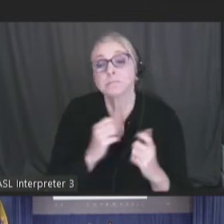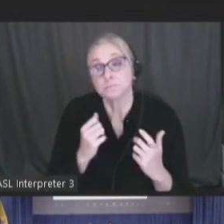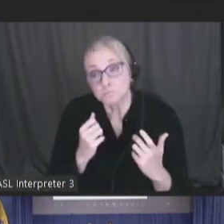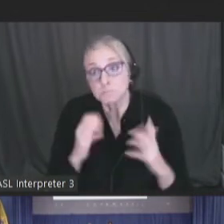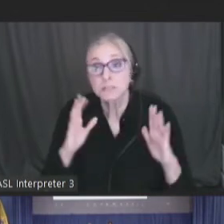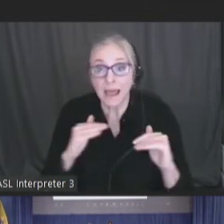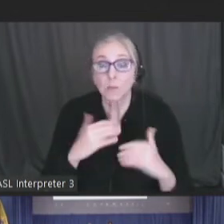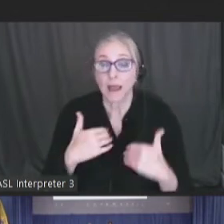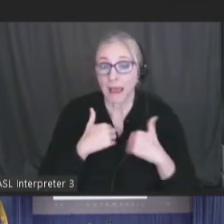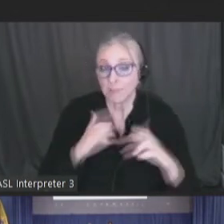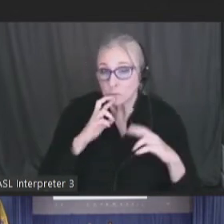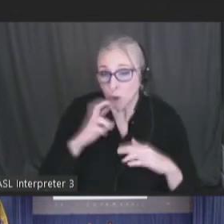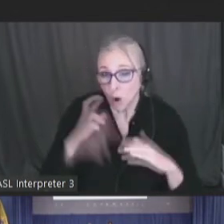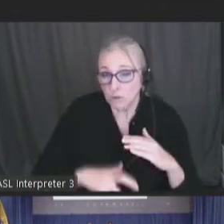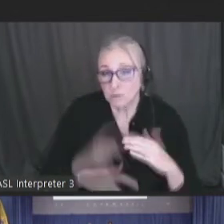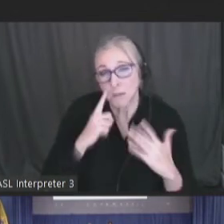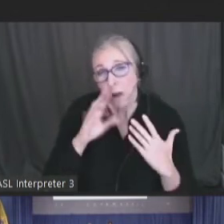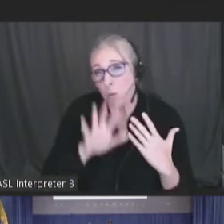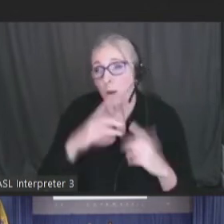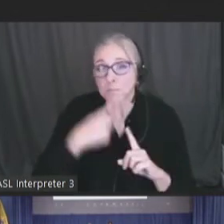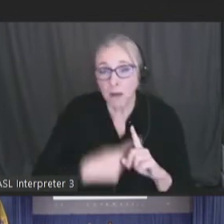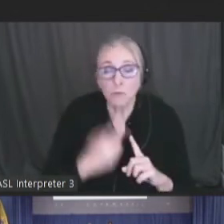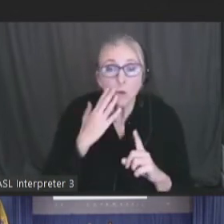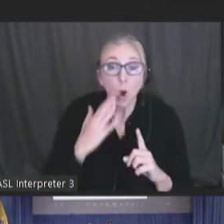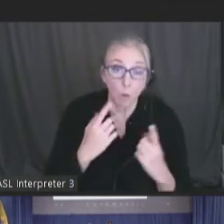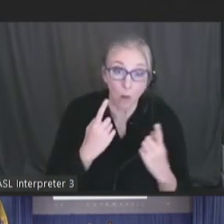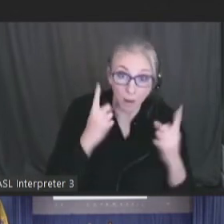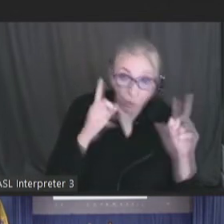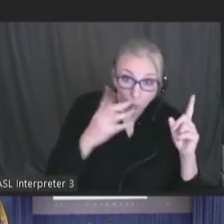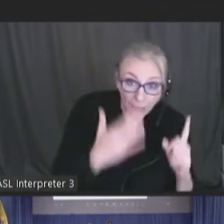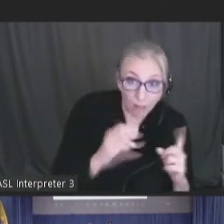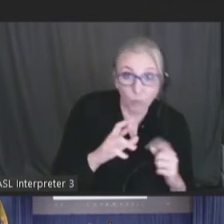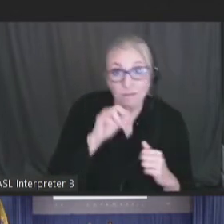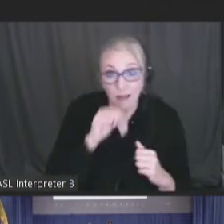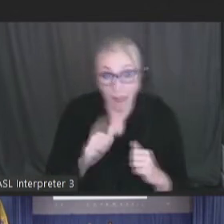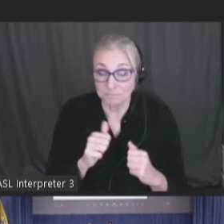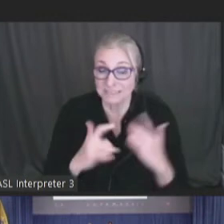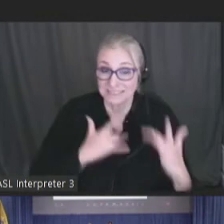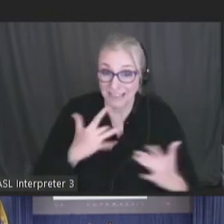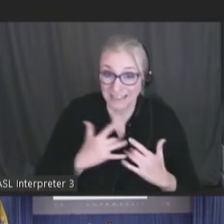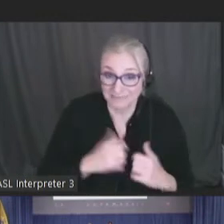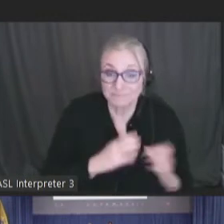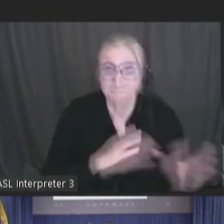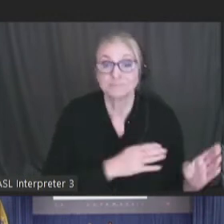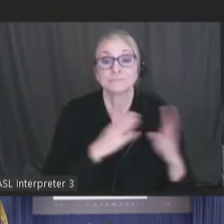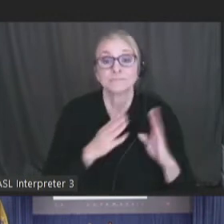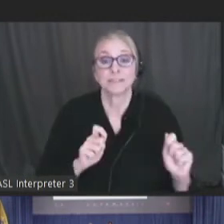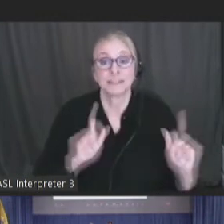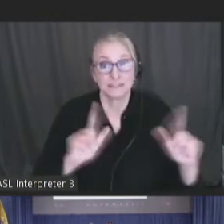probably in about a month, to know how well we're doing. So, that's very exciting. Next slide.